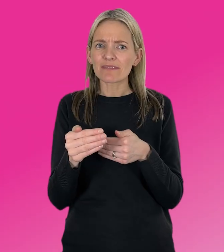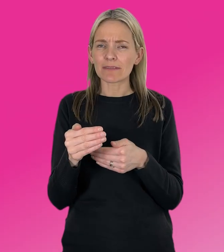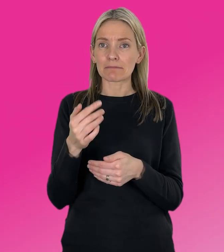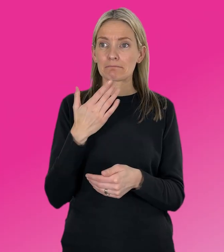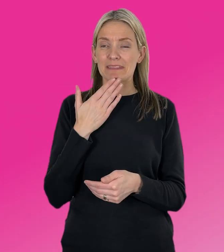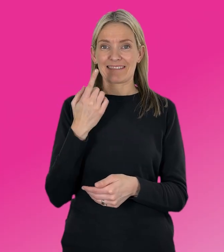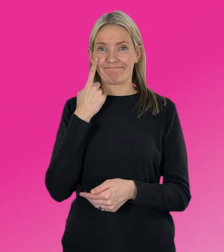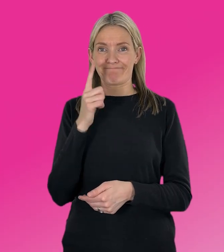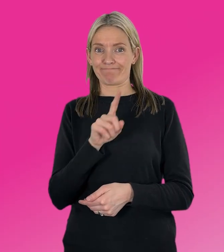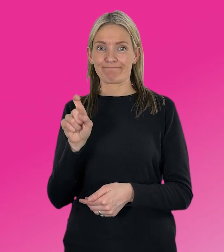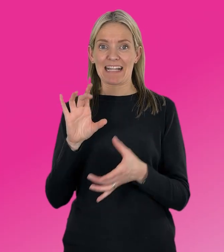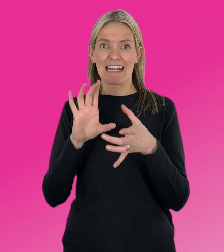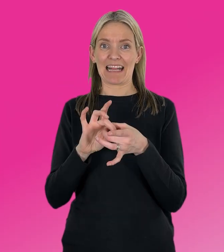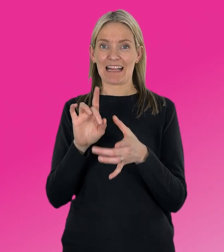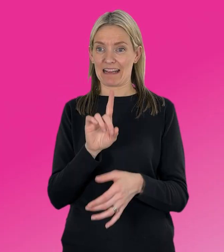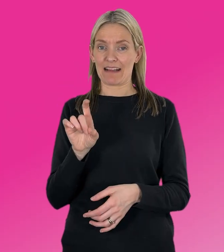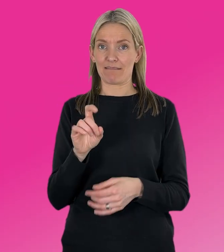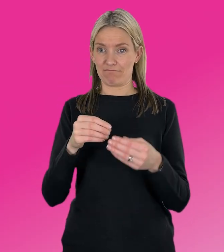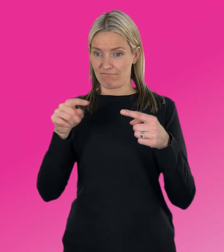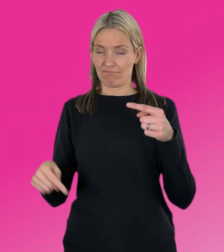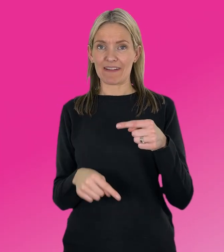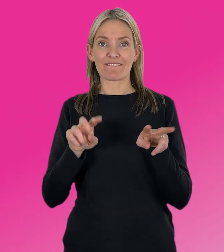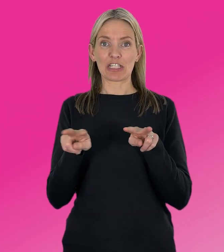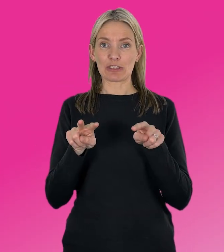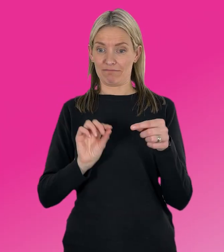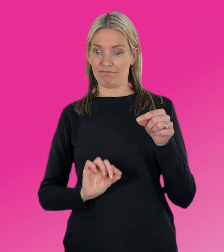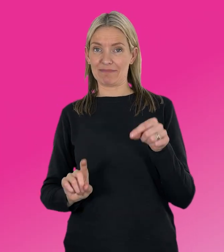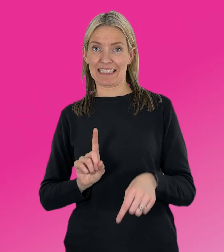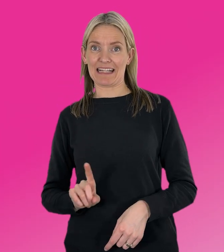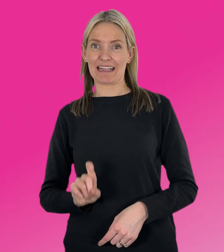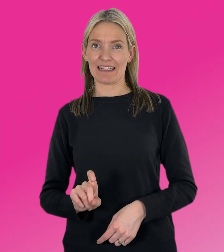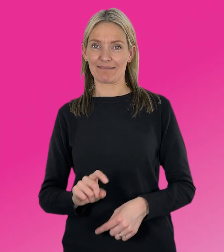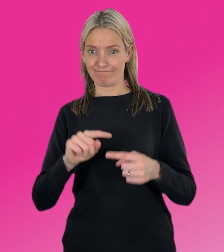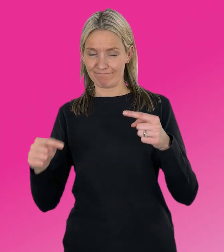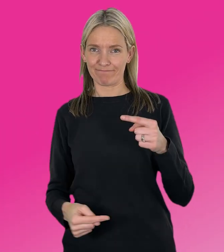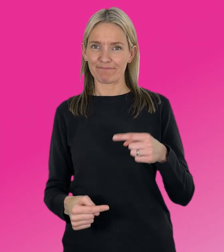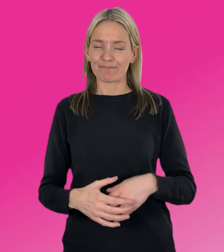please visit the link in the video description below.